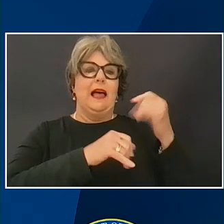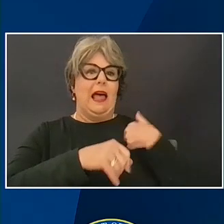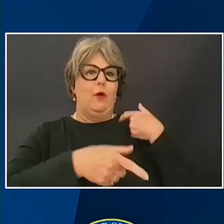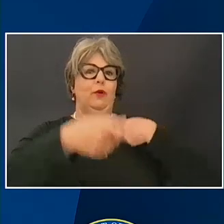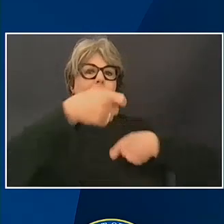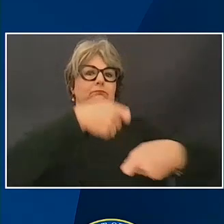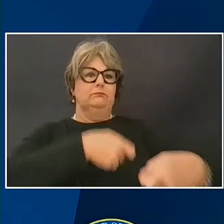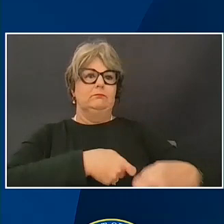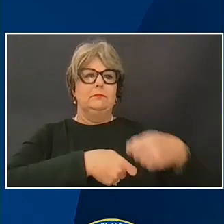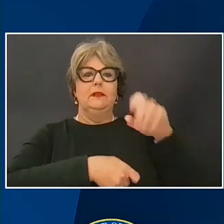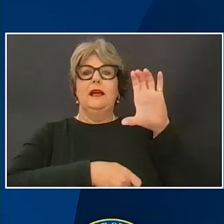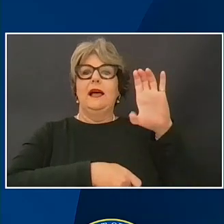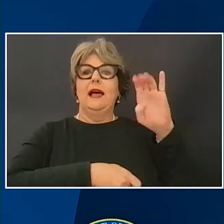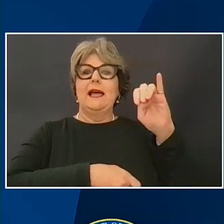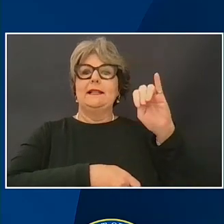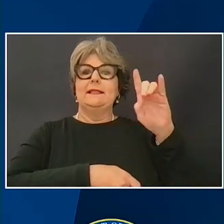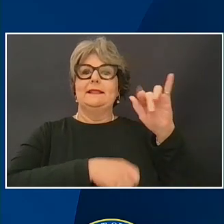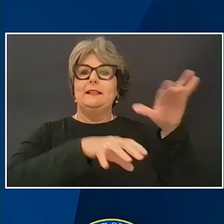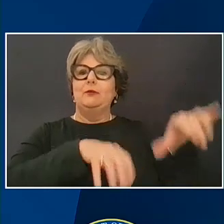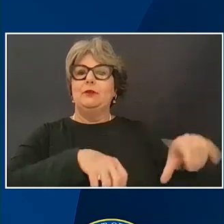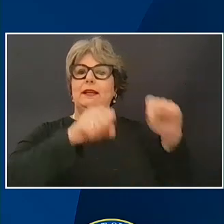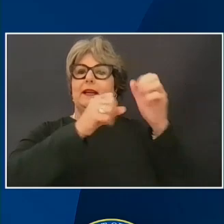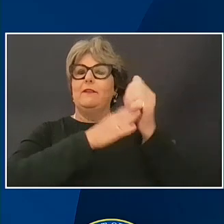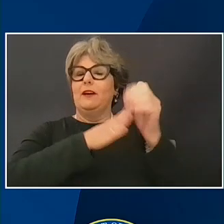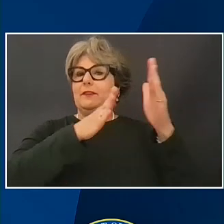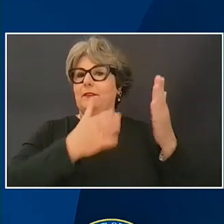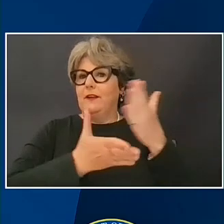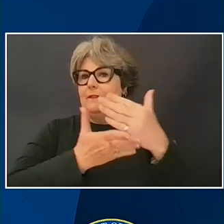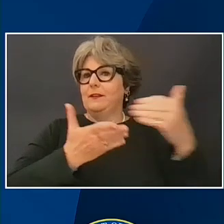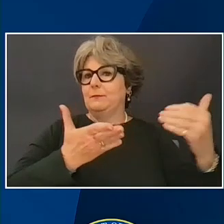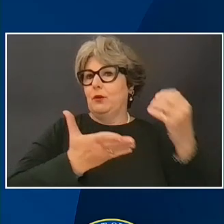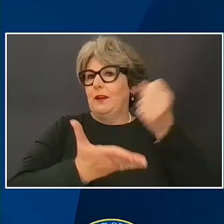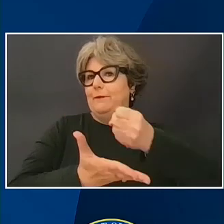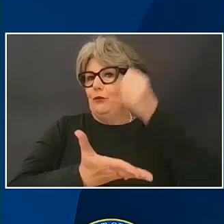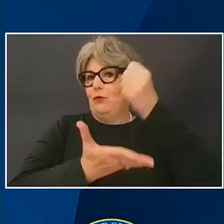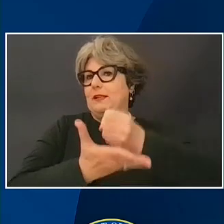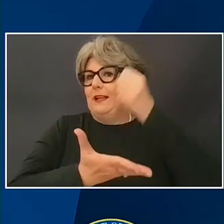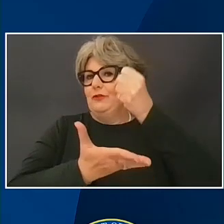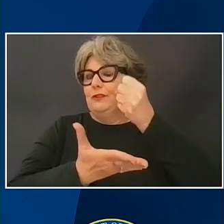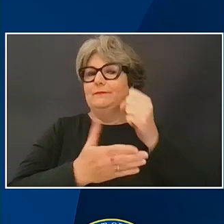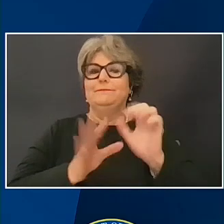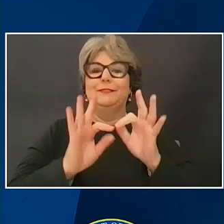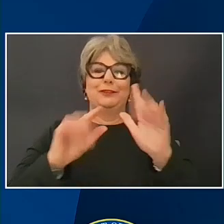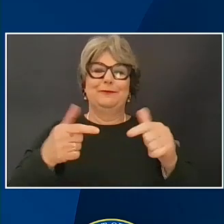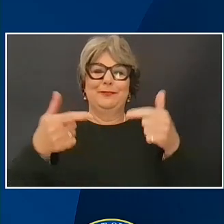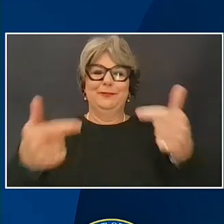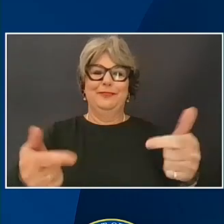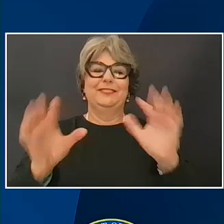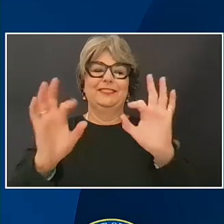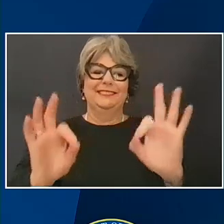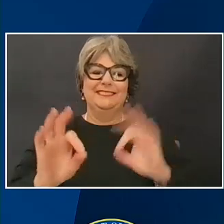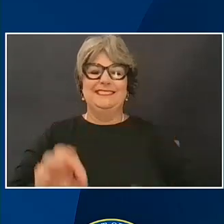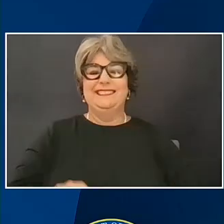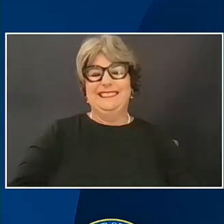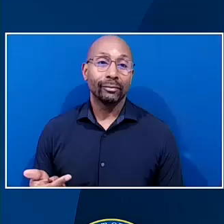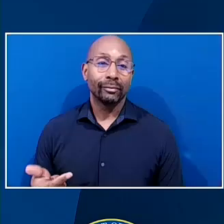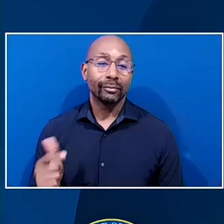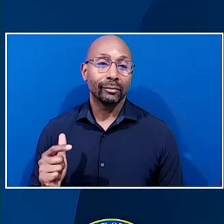Cindy will take over as facilitator. I thought I saw another hand. Did I not? No. Okay.